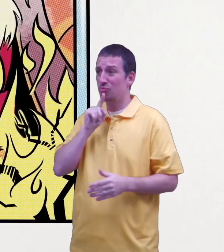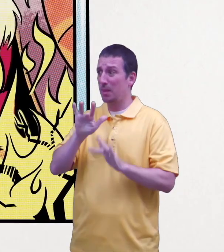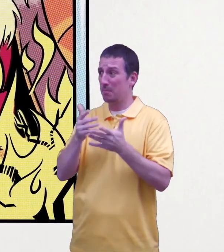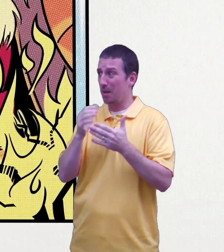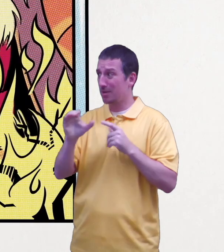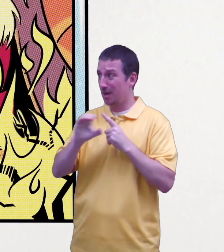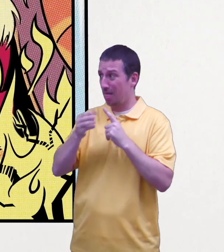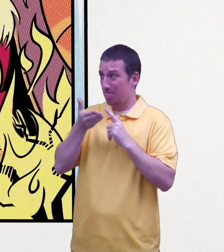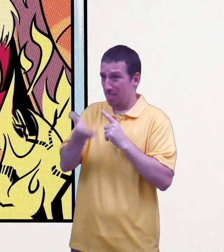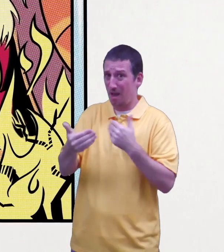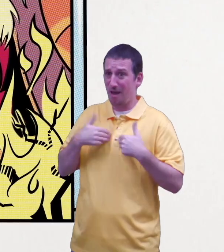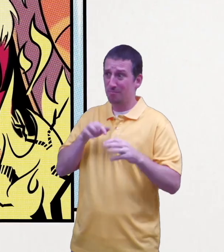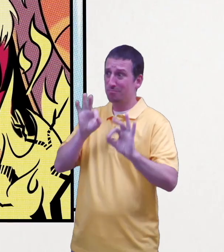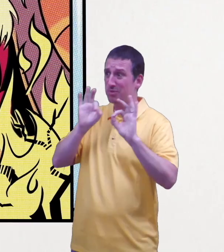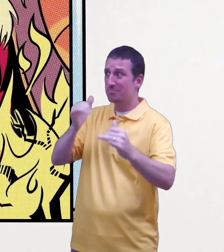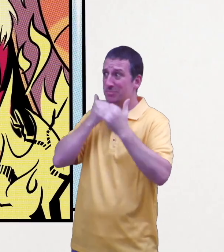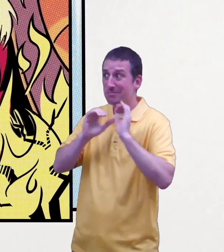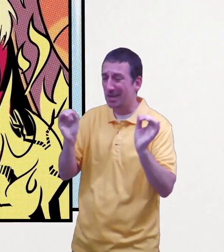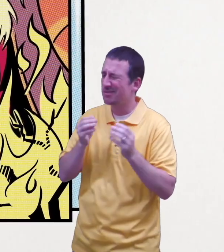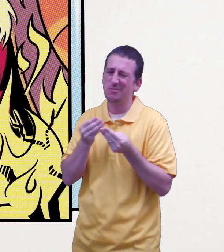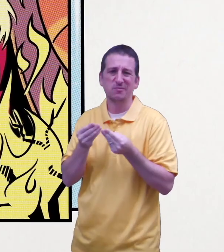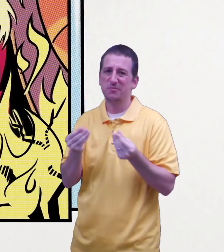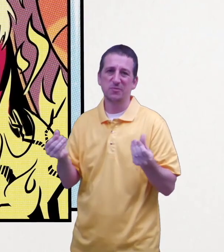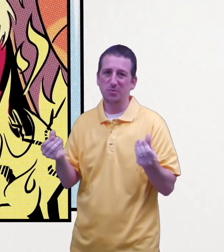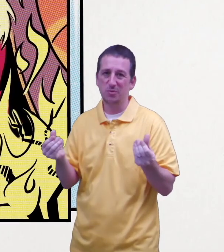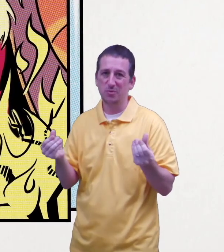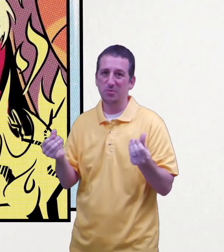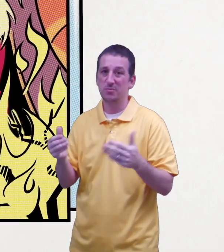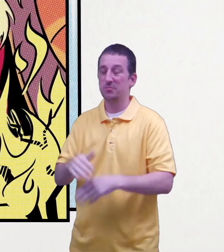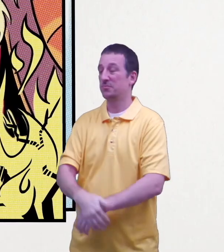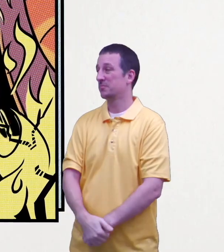There’s hardly any flawless characters in the Bible.